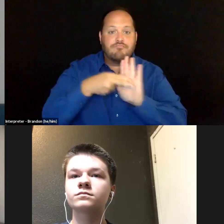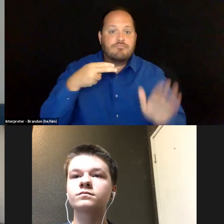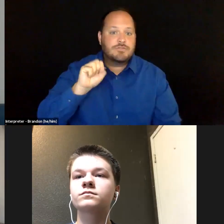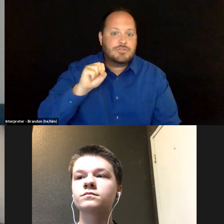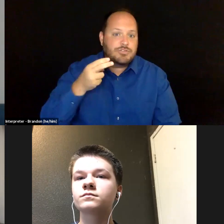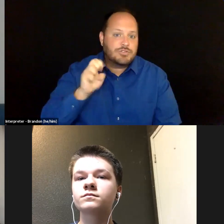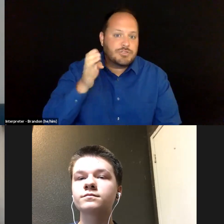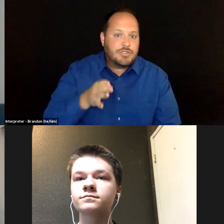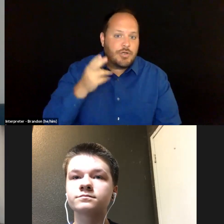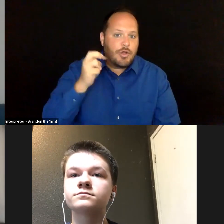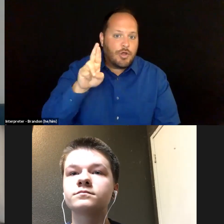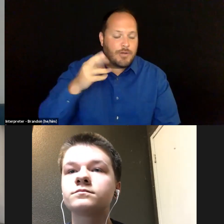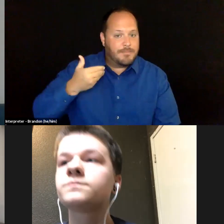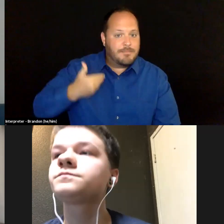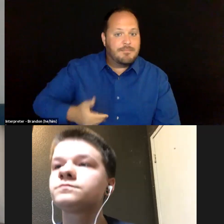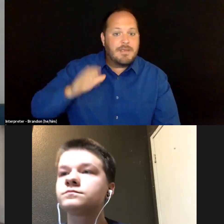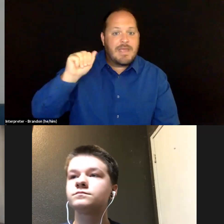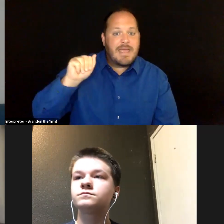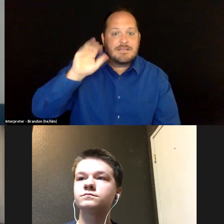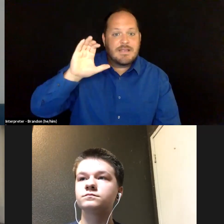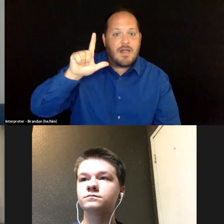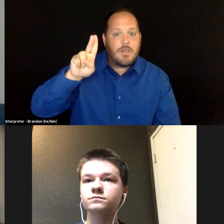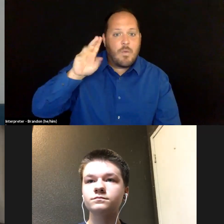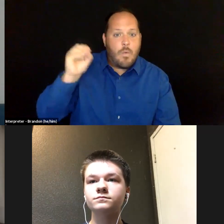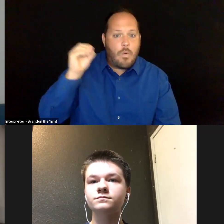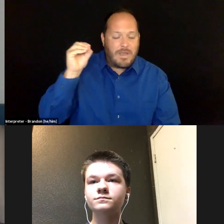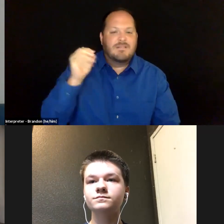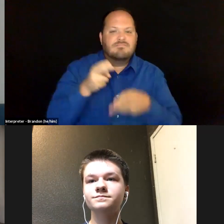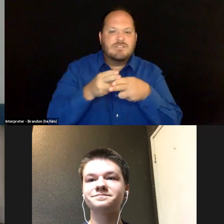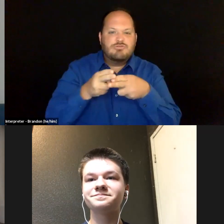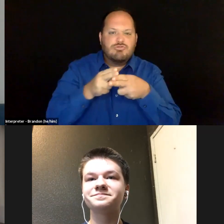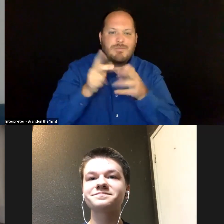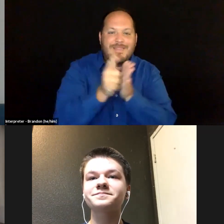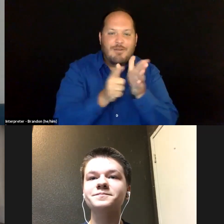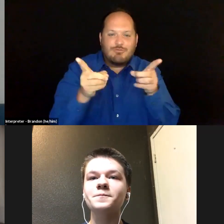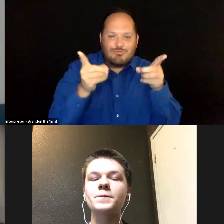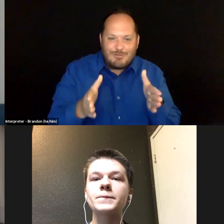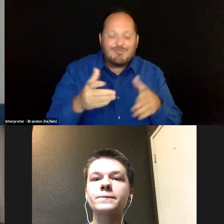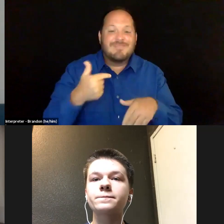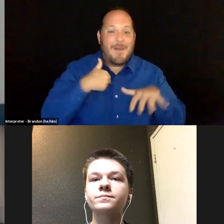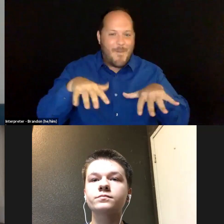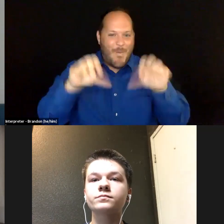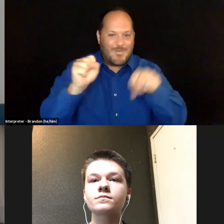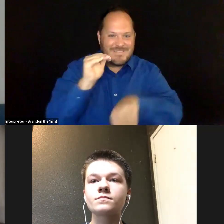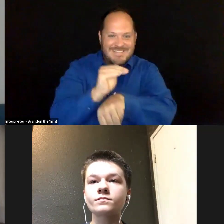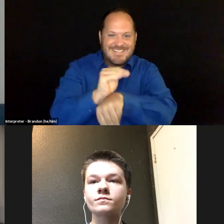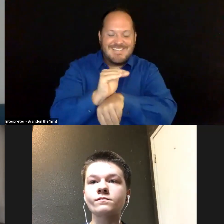the rest of the windows much smaller you can use the pin feature to keep one window larger than the rest.